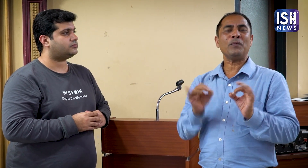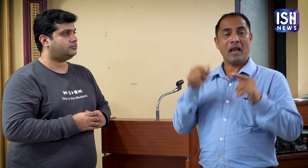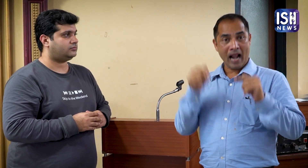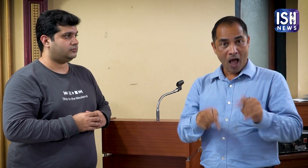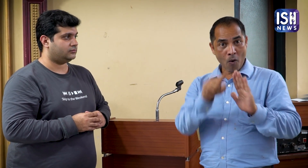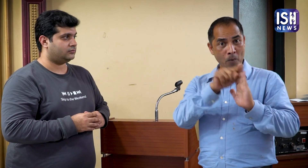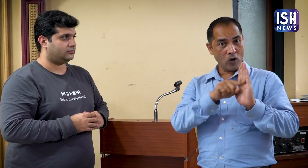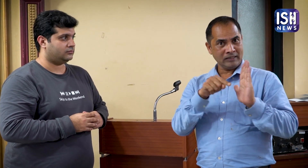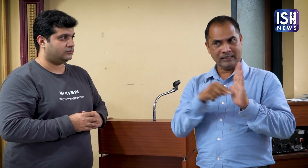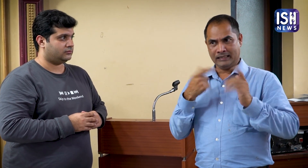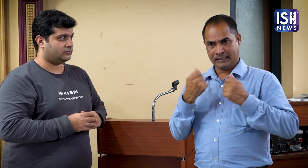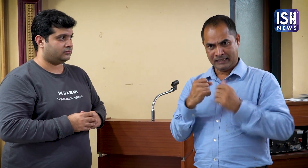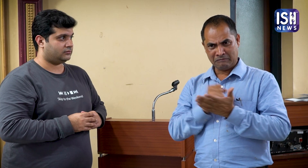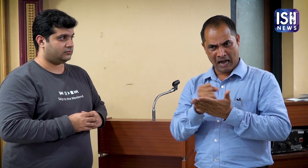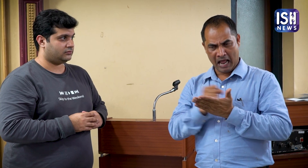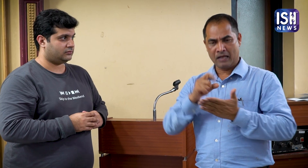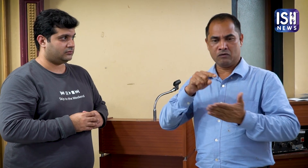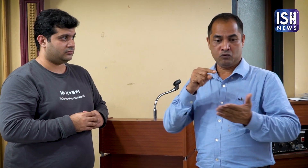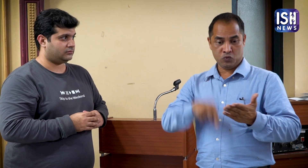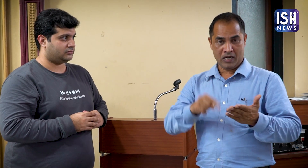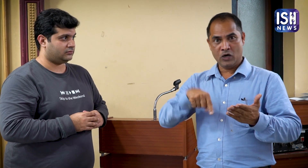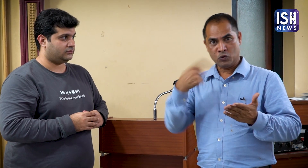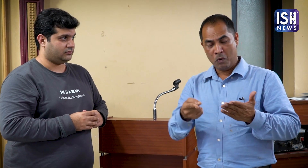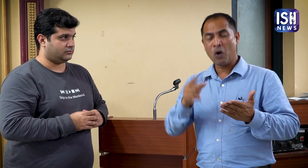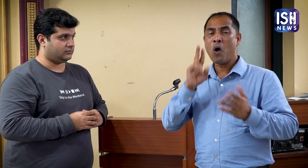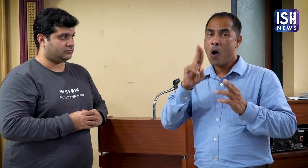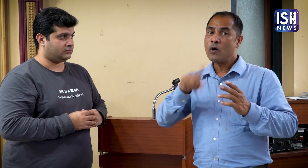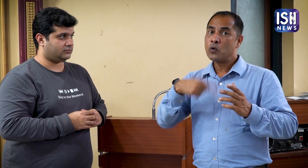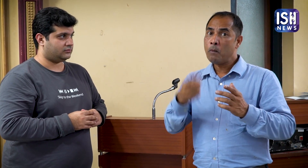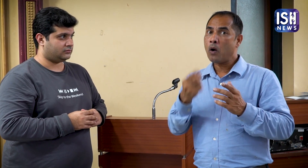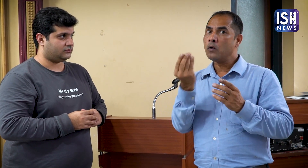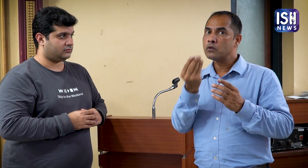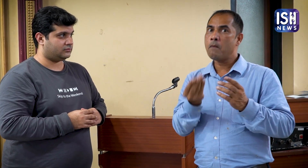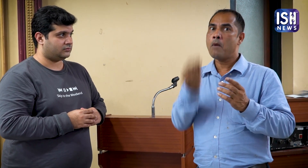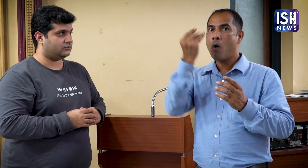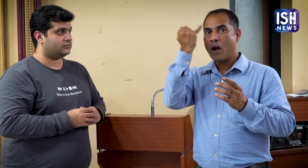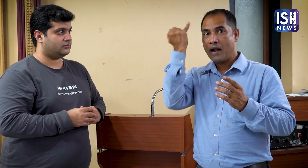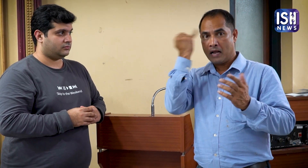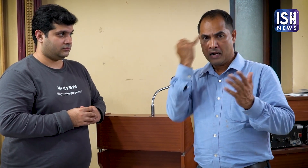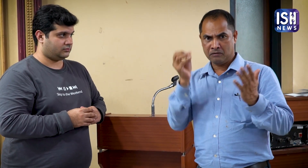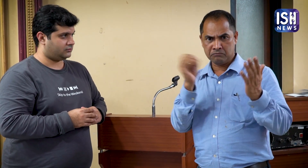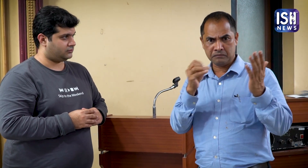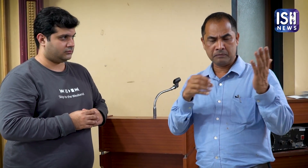Today and tomorrow we will try to add more ideas and suggestions to the policy